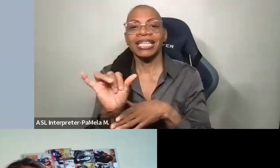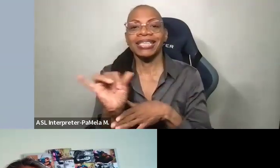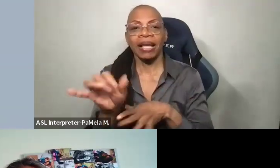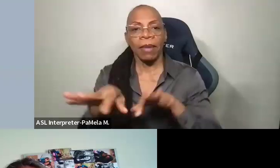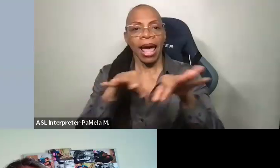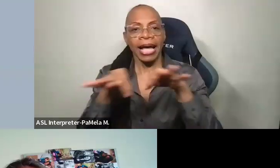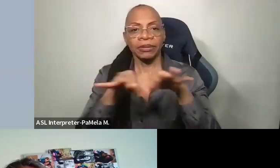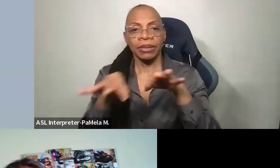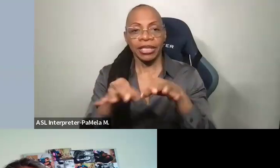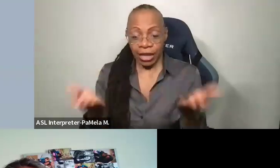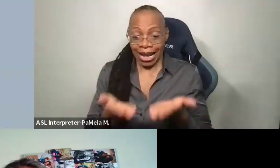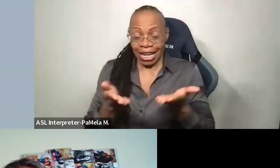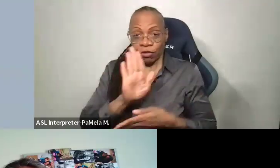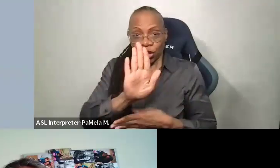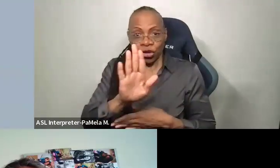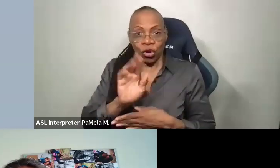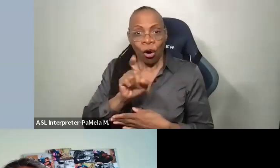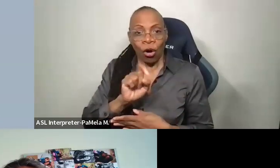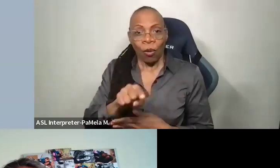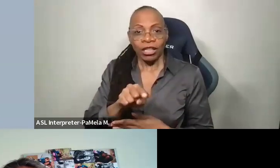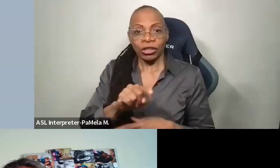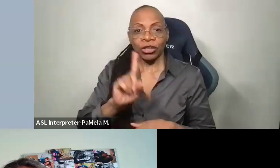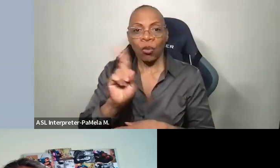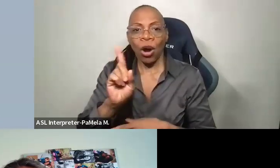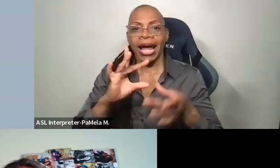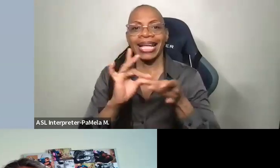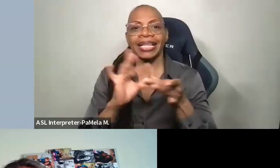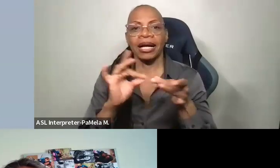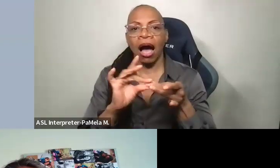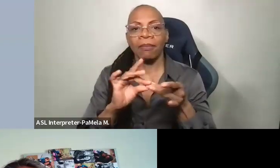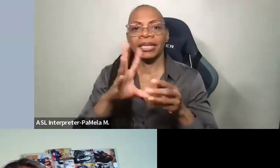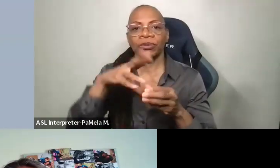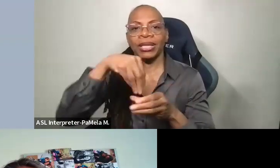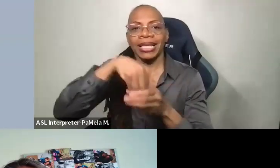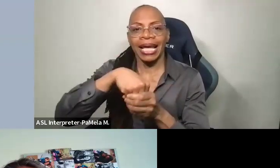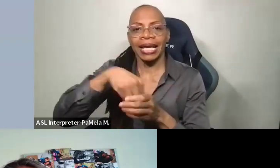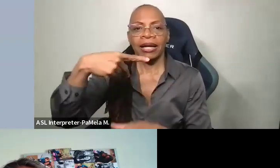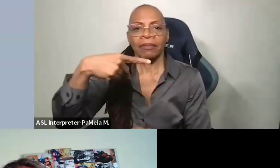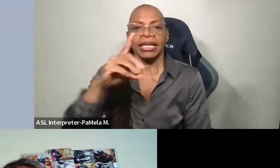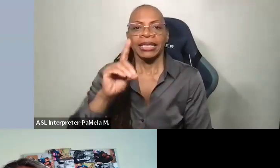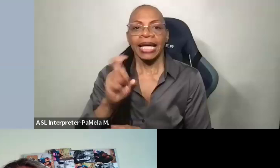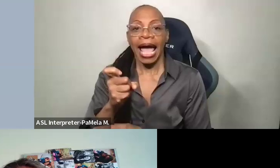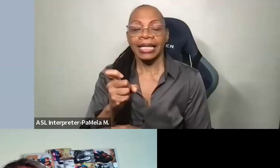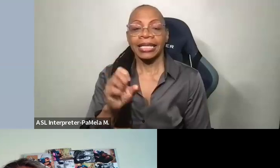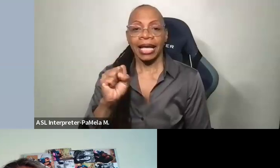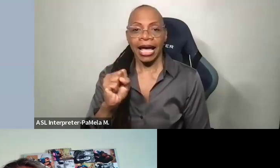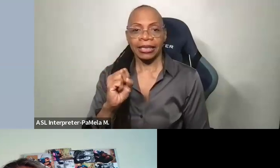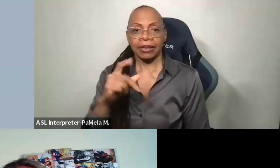like you did here in your question in the comments in PDX. So your SPC and then SAMHSA would also be able to see